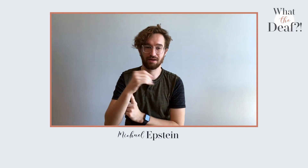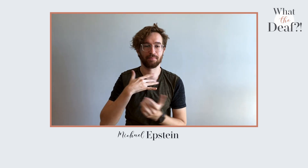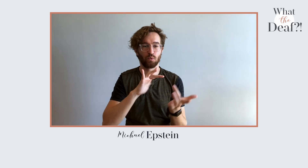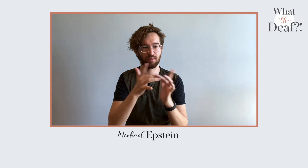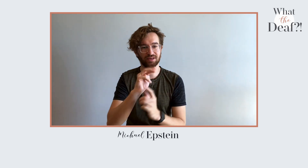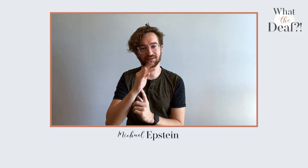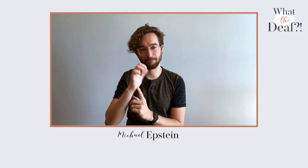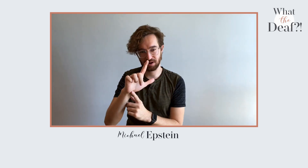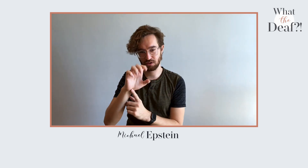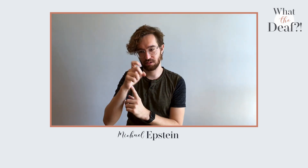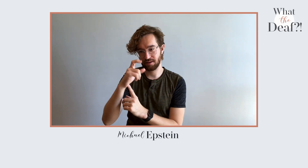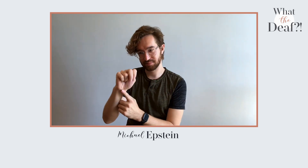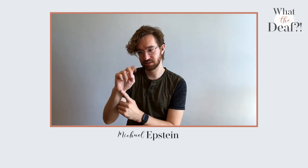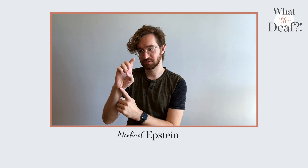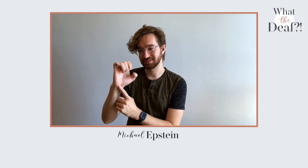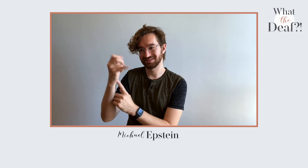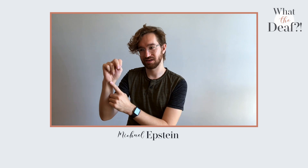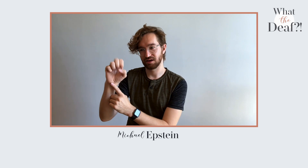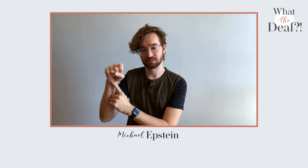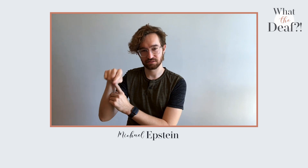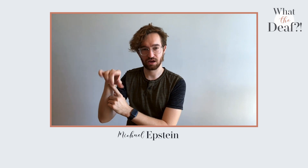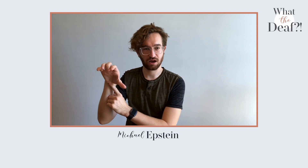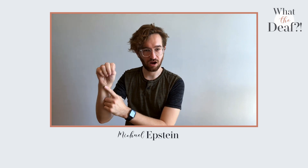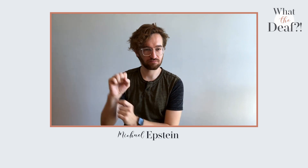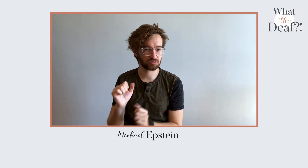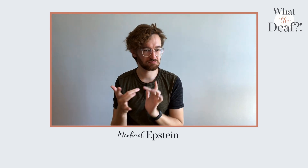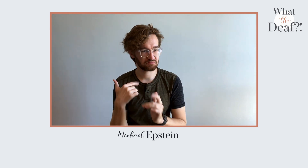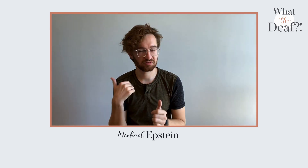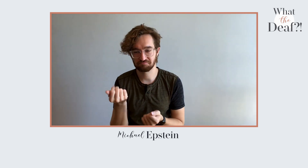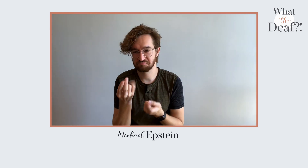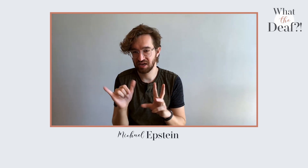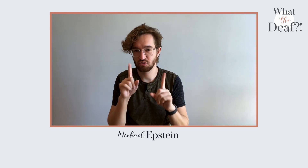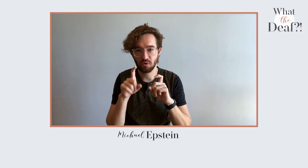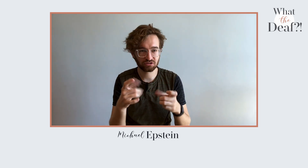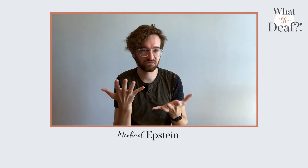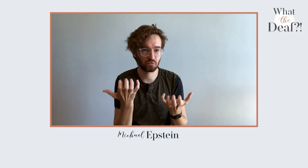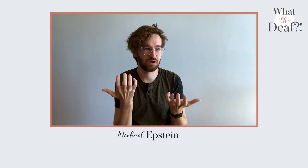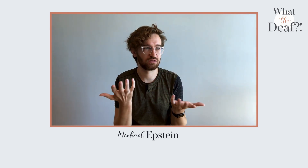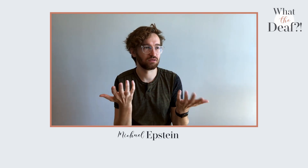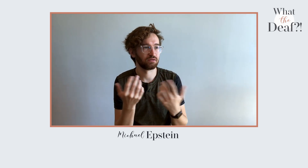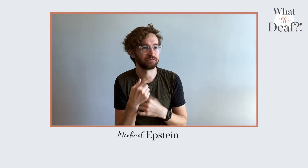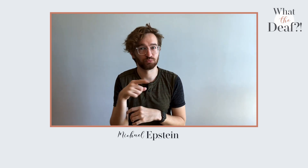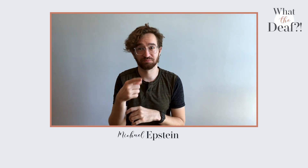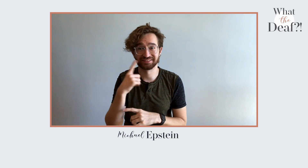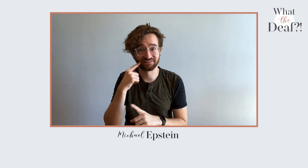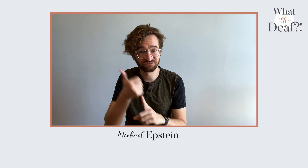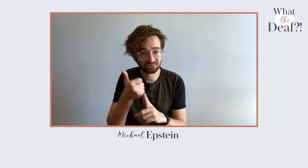and my website is MichaelEpsteinDesigns.com. Michael, E-P-S-T-E-I-N, Designs with an S .com.